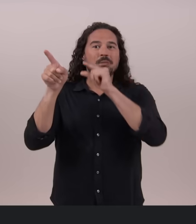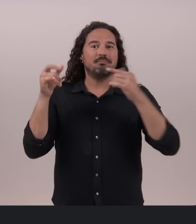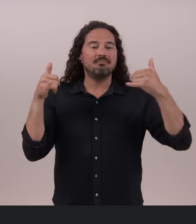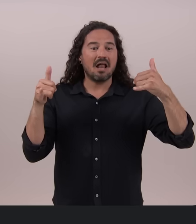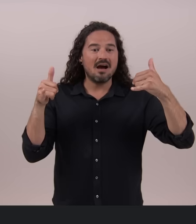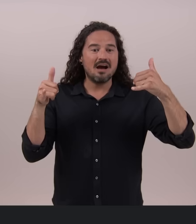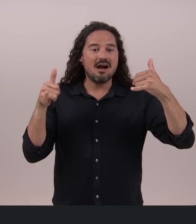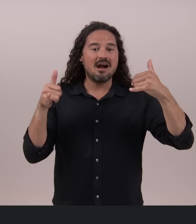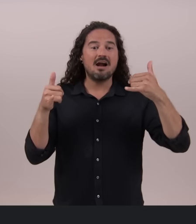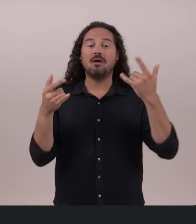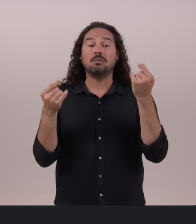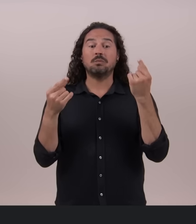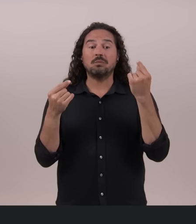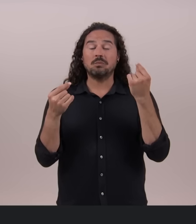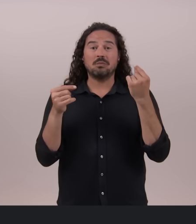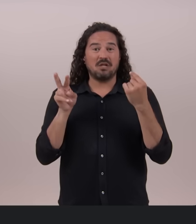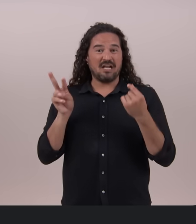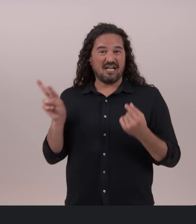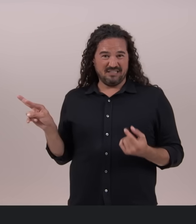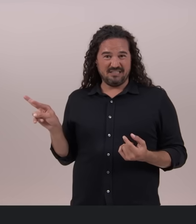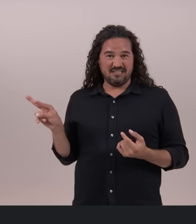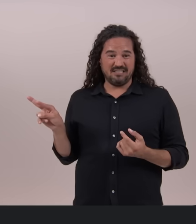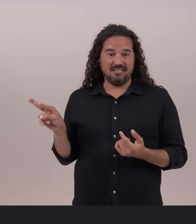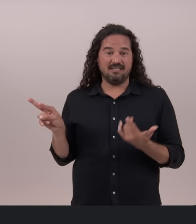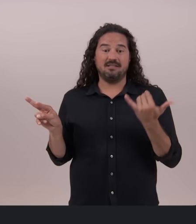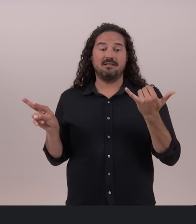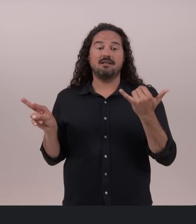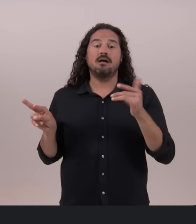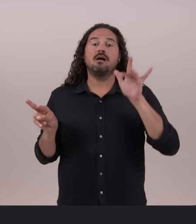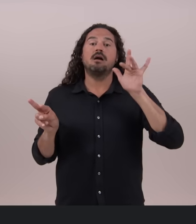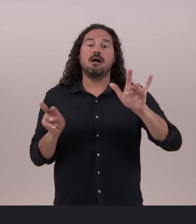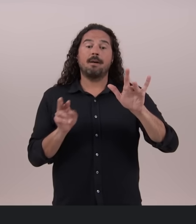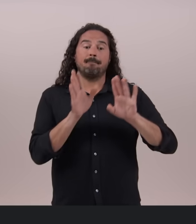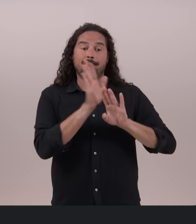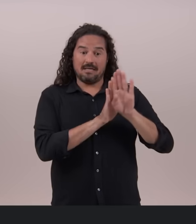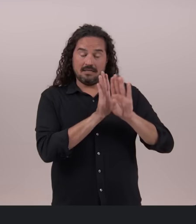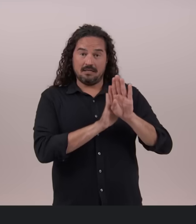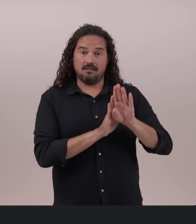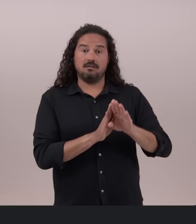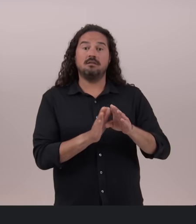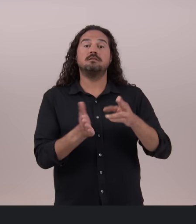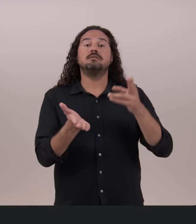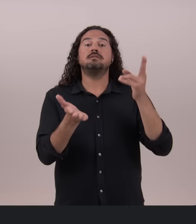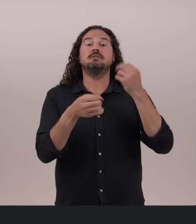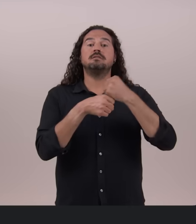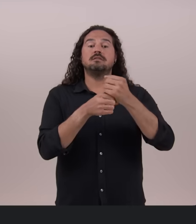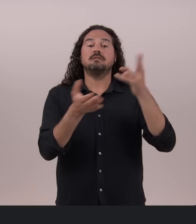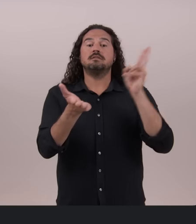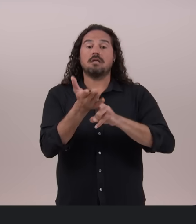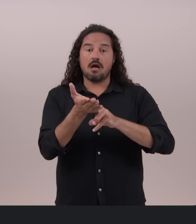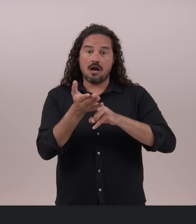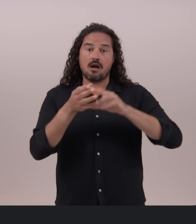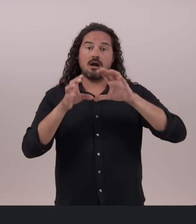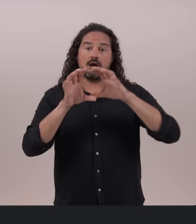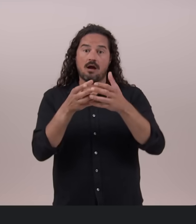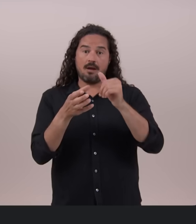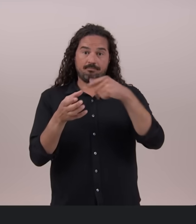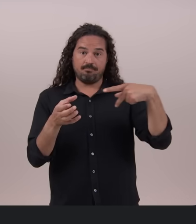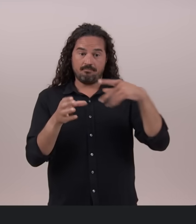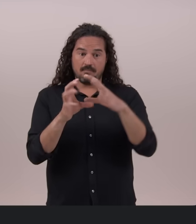All I need to do to get started is go to Build and generate a signed app bundle and after a couple of clicks,